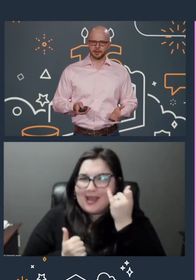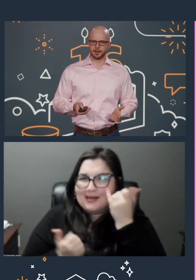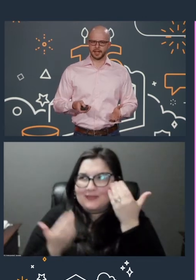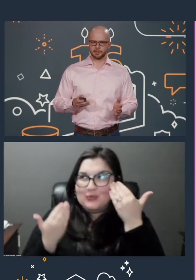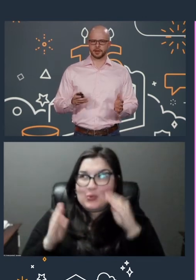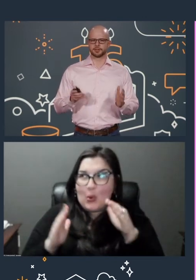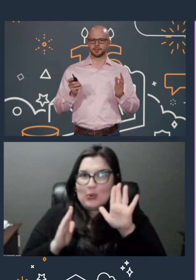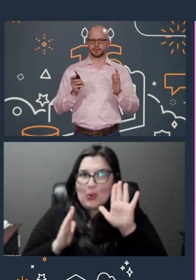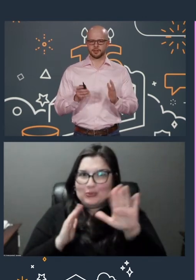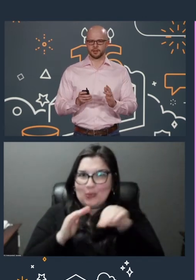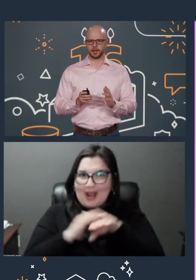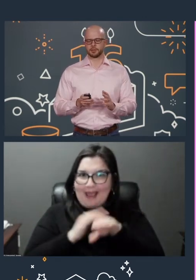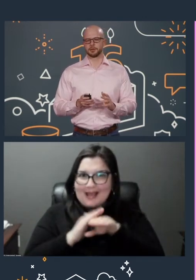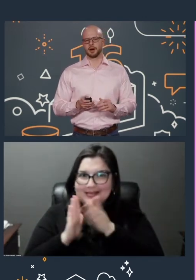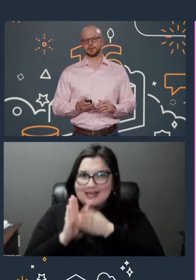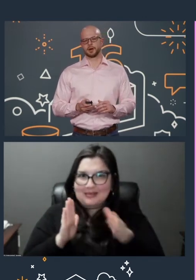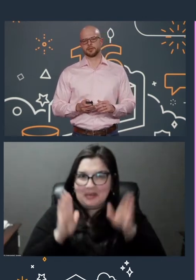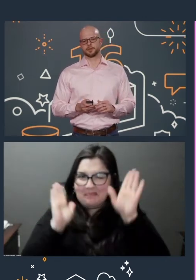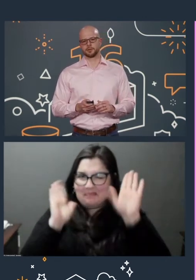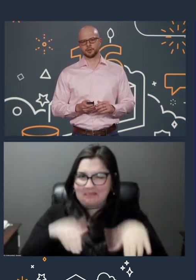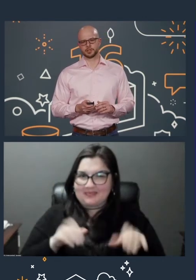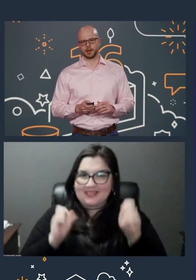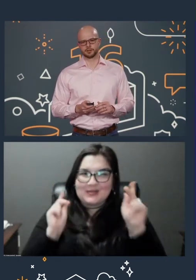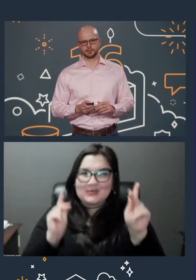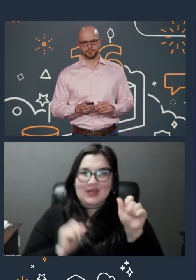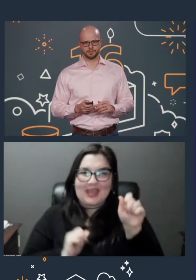Well, AWS can still help you optimize your storage costs.